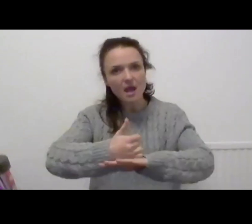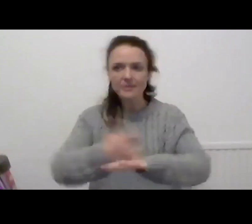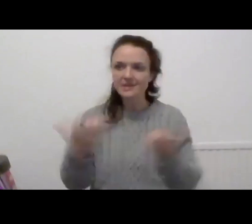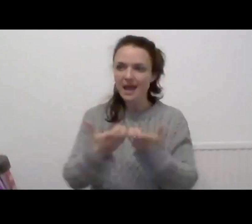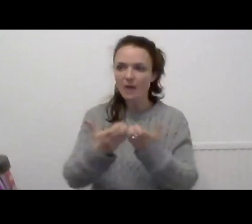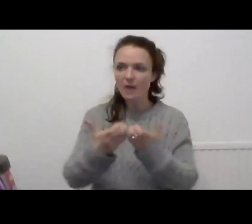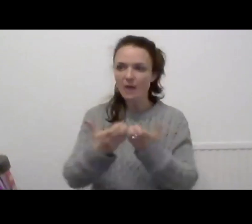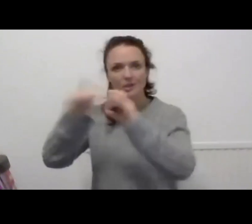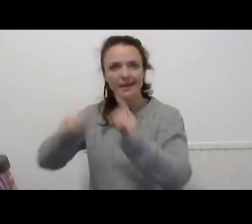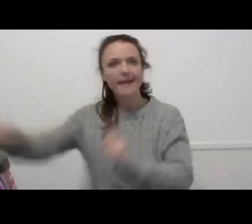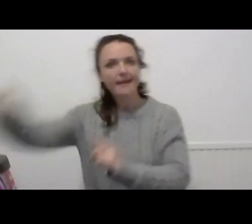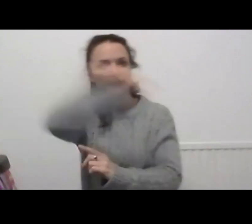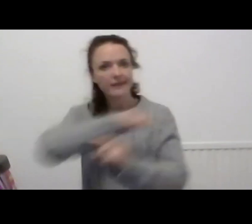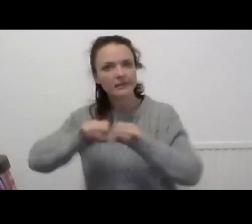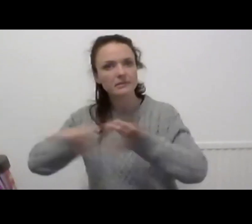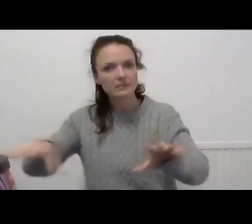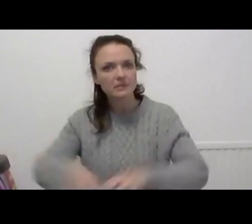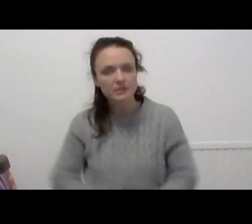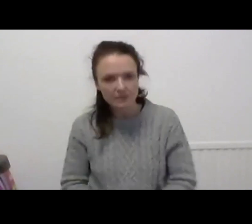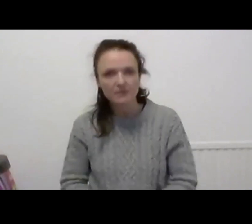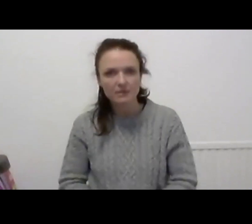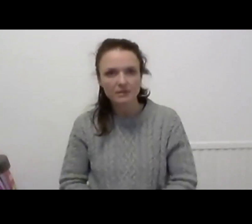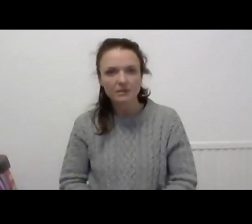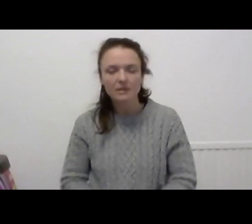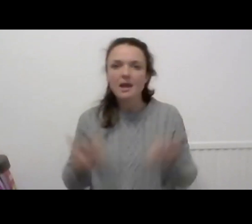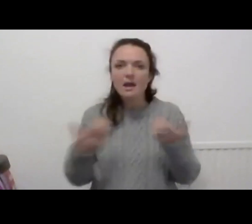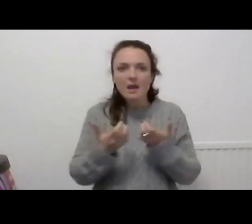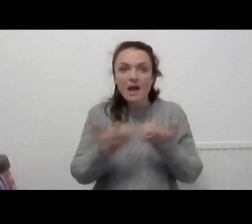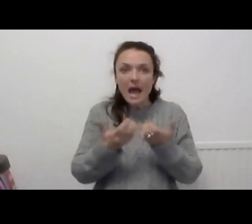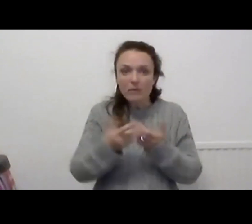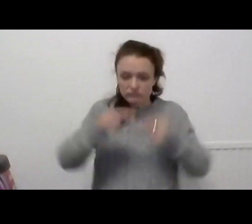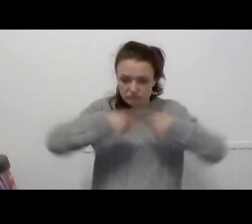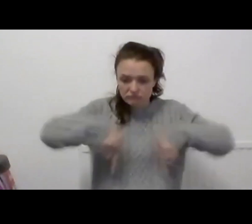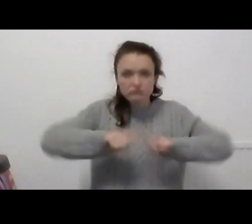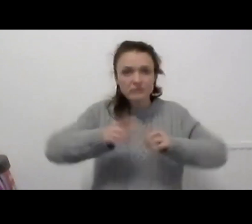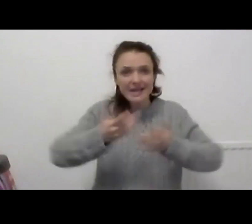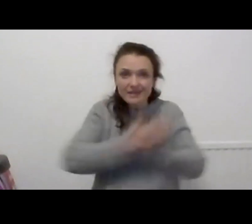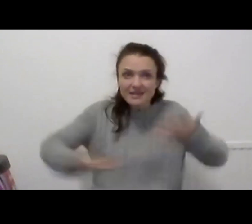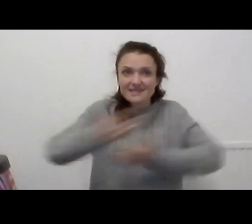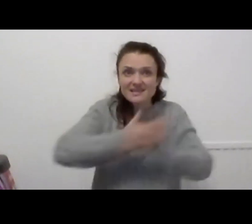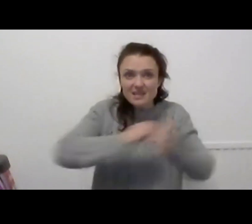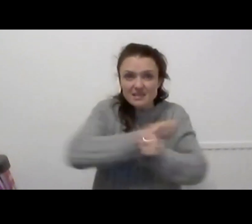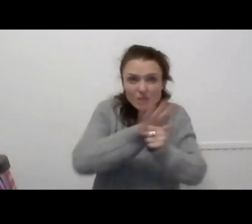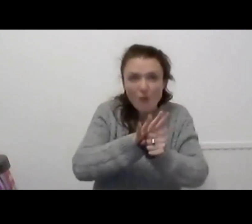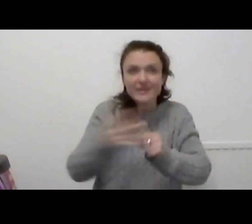COVID-19 vaccine can literally help us win the battle against this devastating virus by